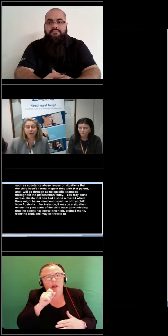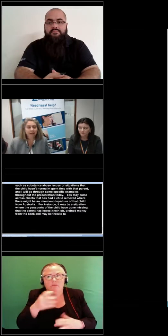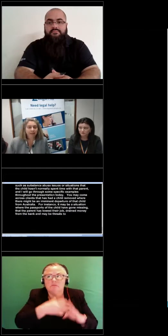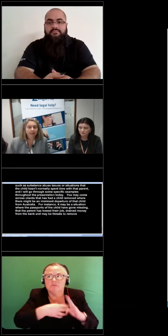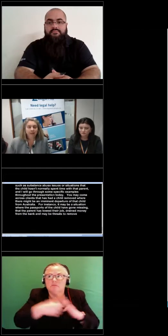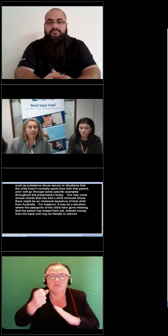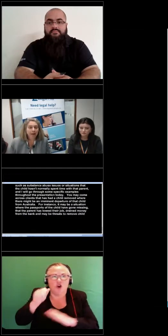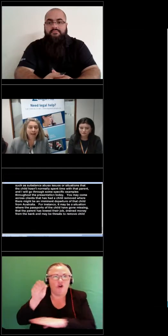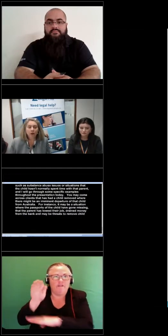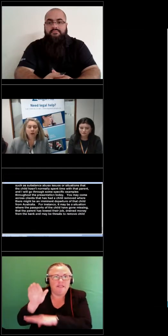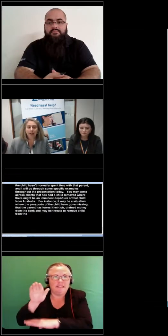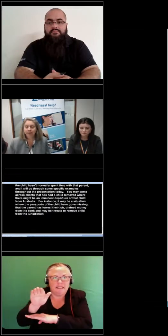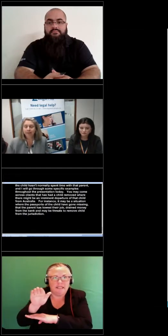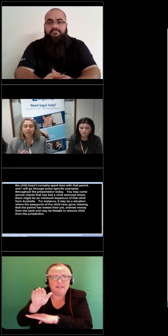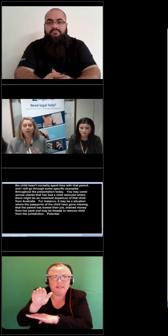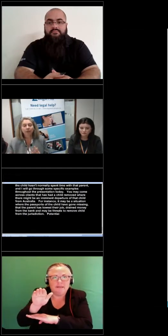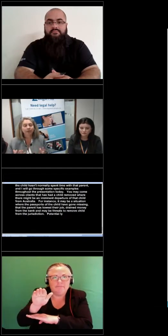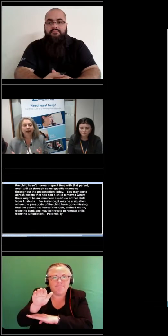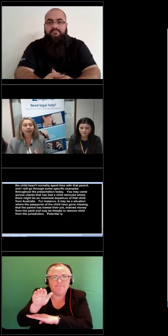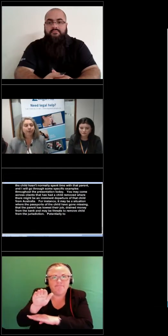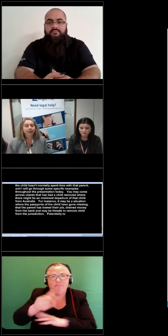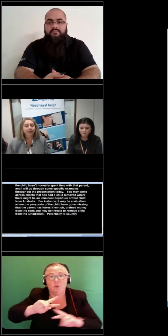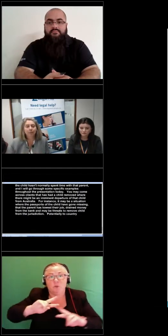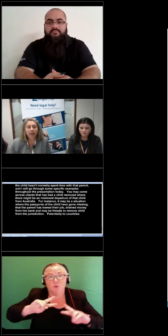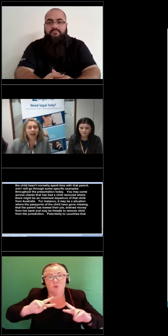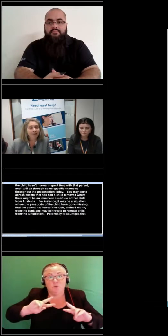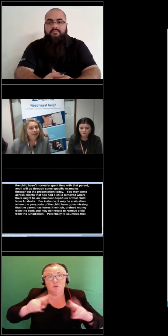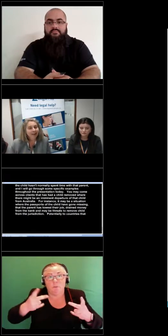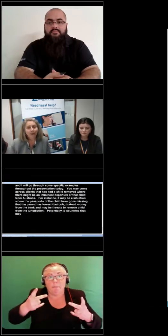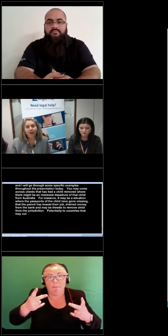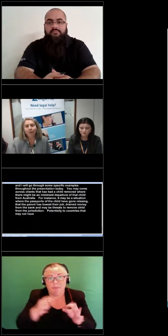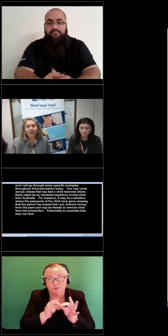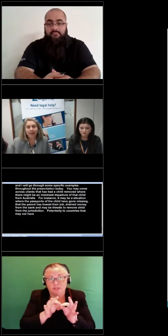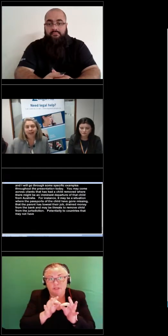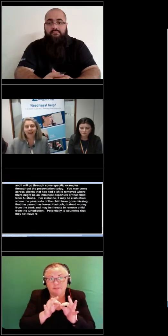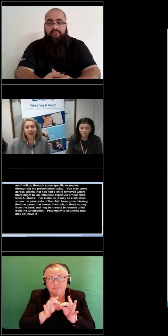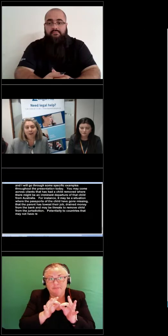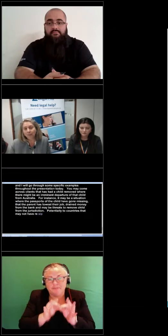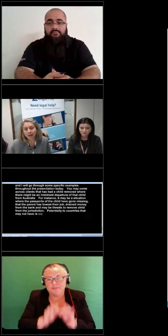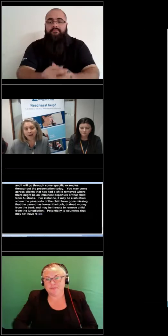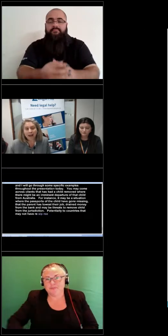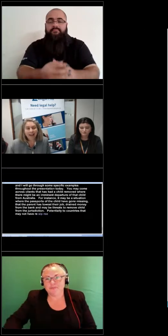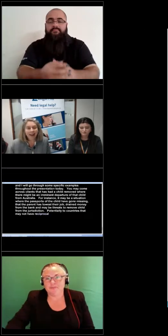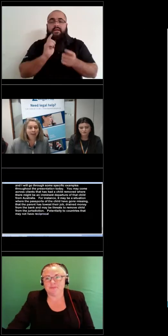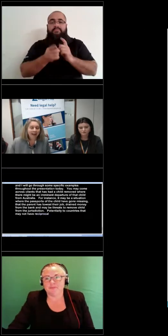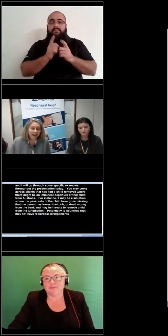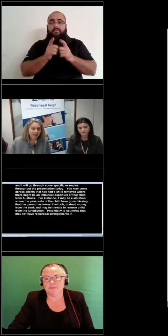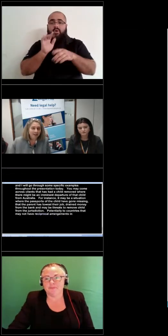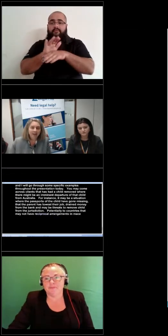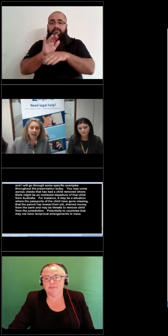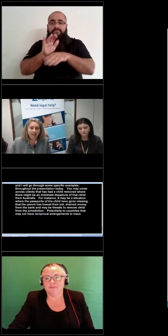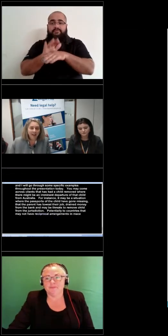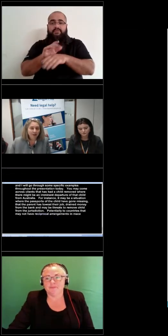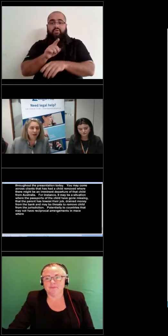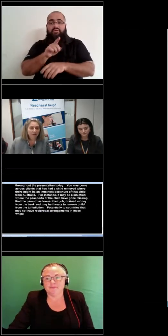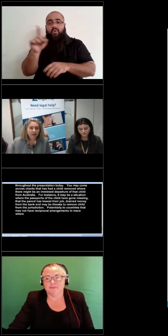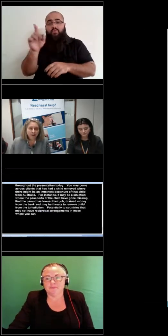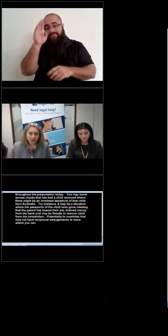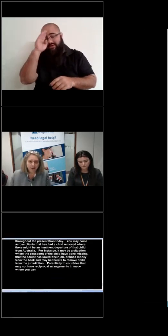So we would encourage those clients as well to engage with us so we can provide them with that support prior to the Court day.